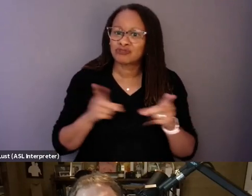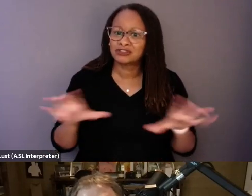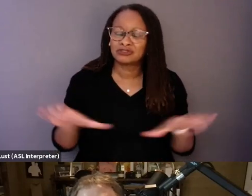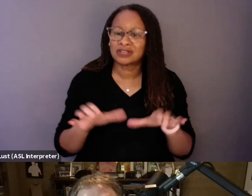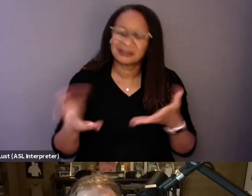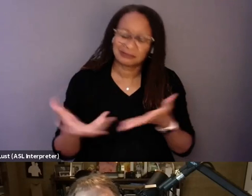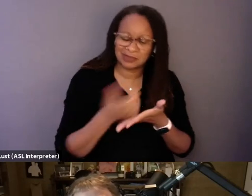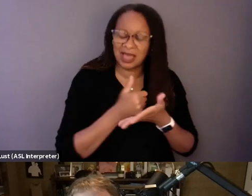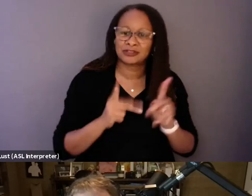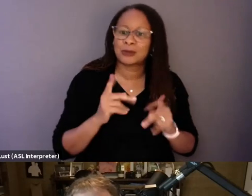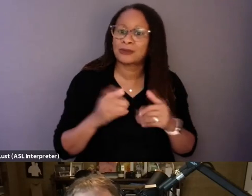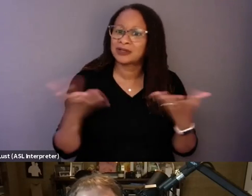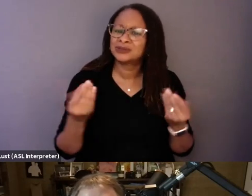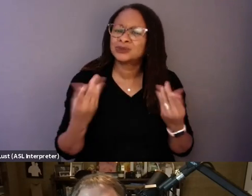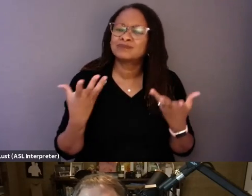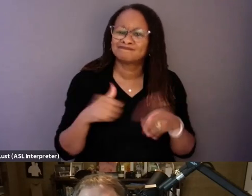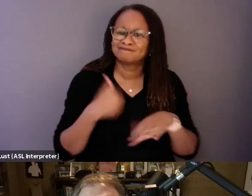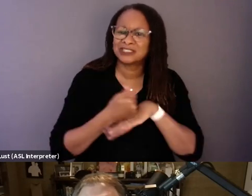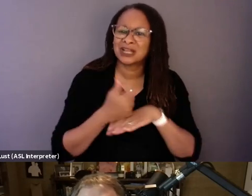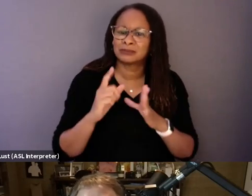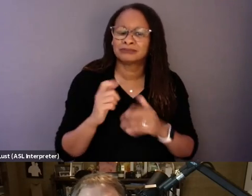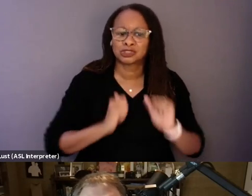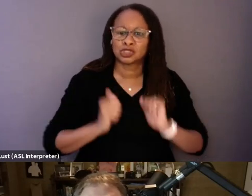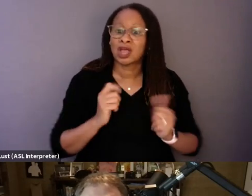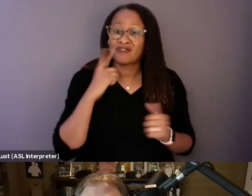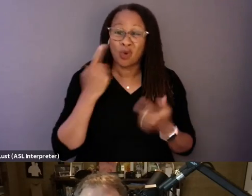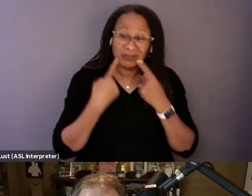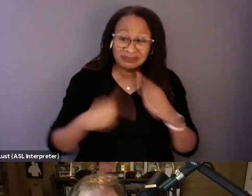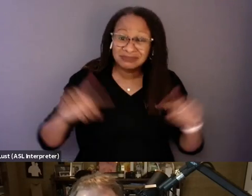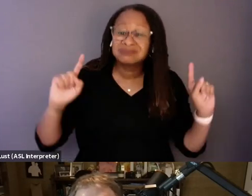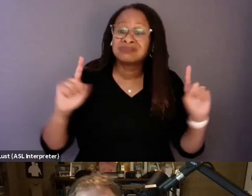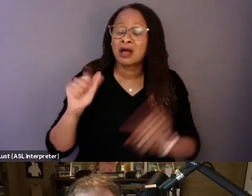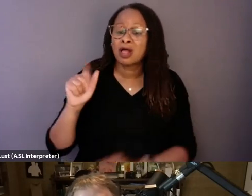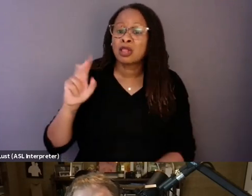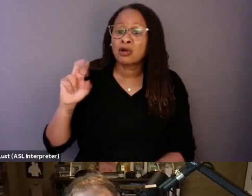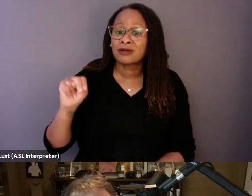and that's what John did. And for all the triumph and for Lauren and Michael's vision and execution